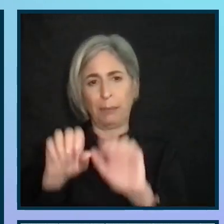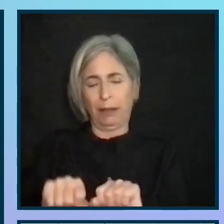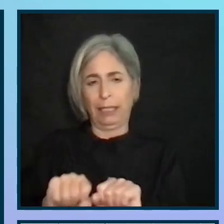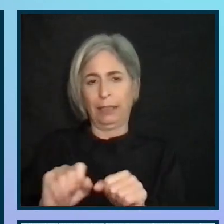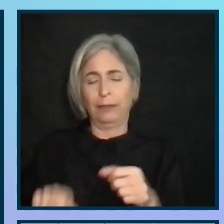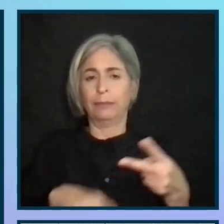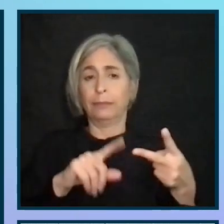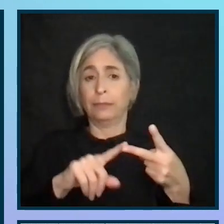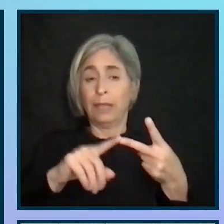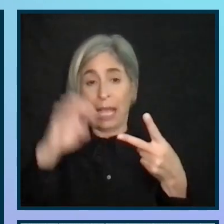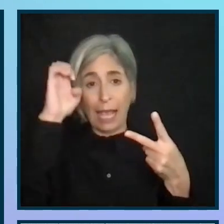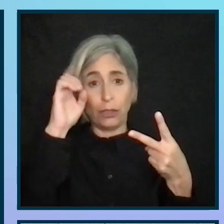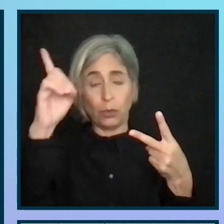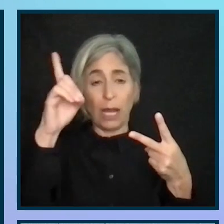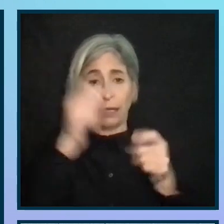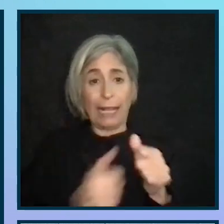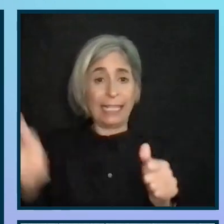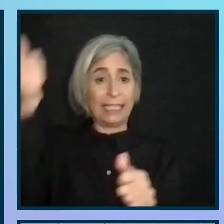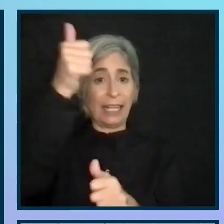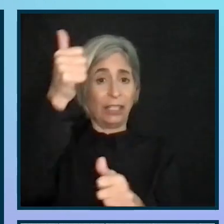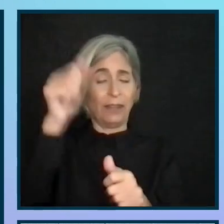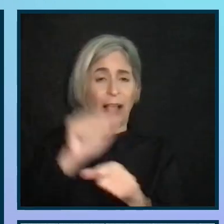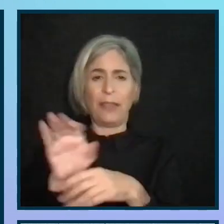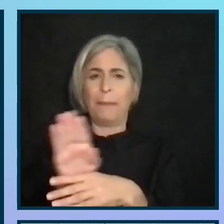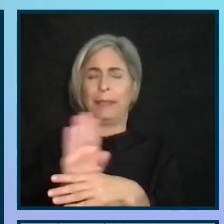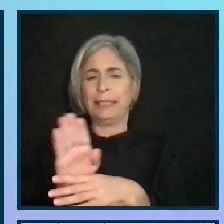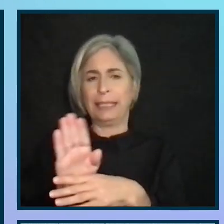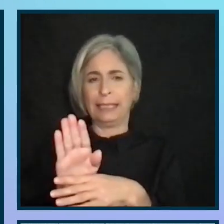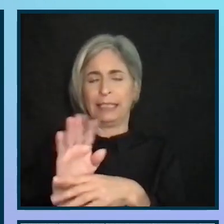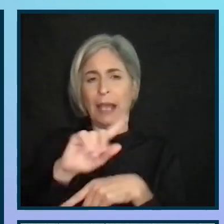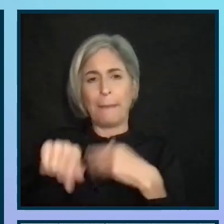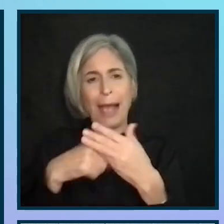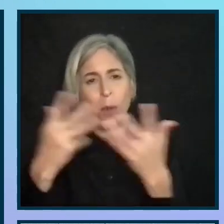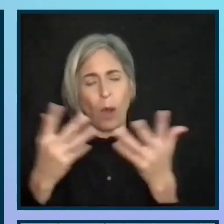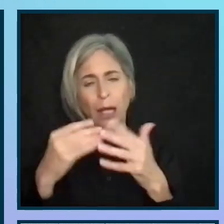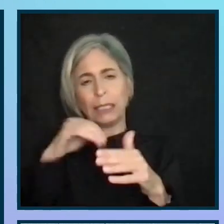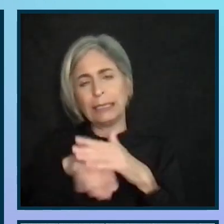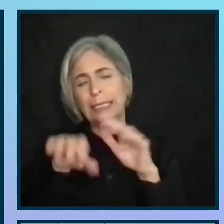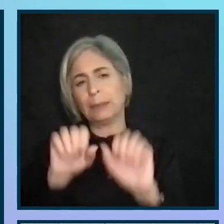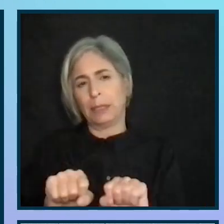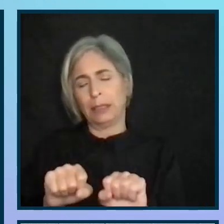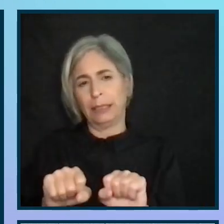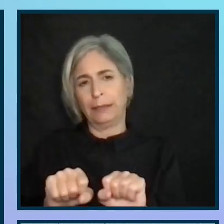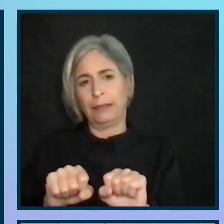educate executives on the business case for accessibility, and obtain executive buy-in,